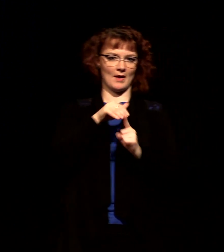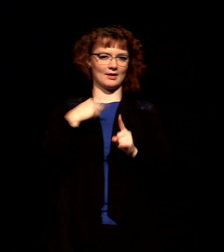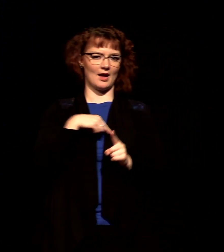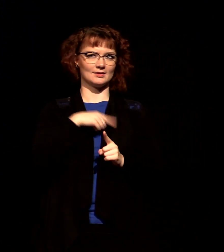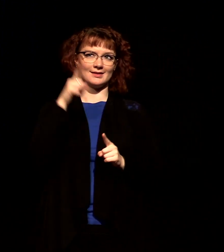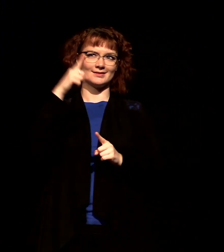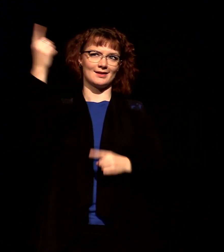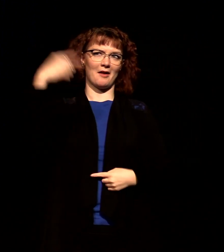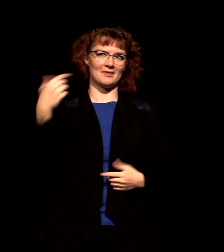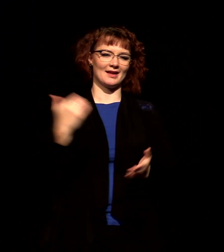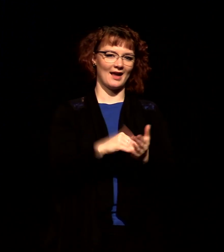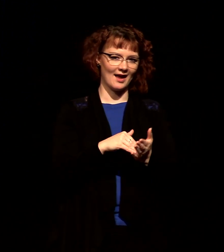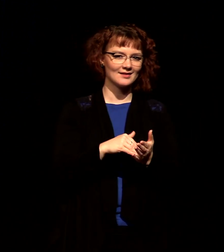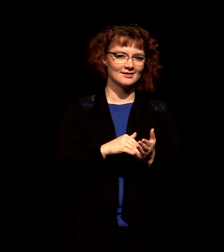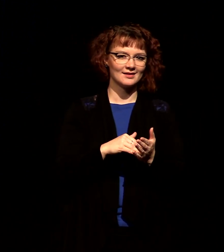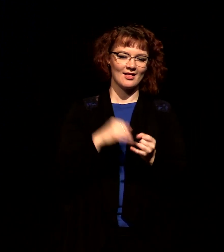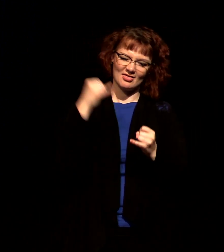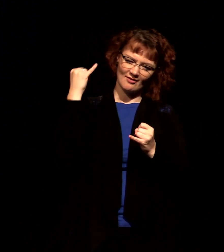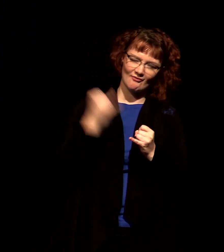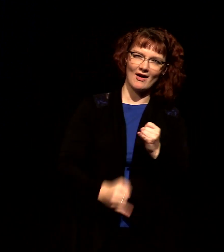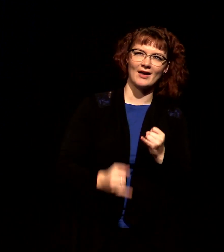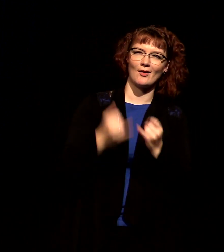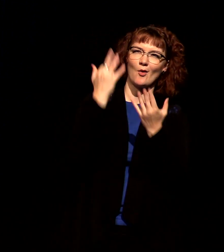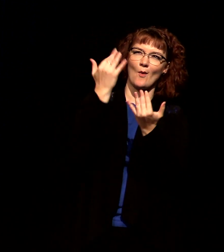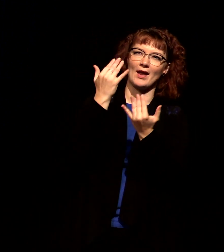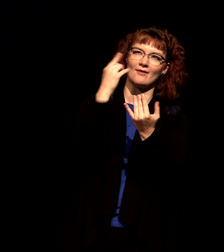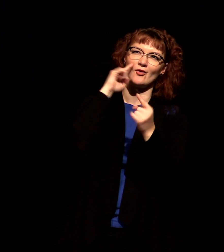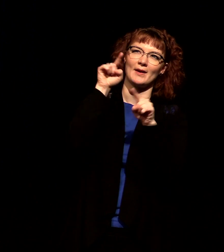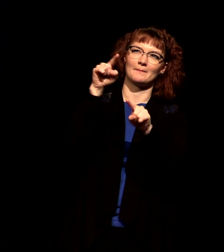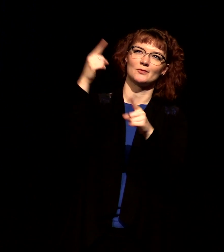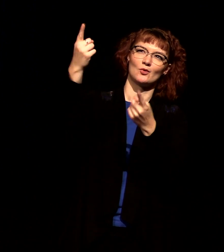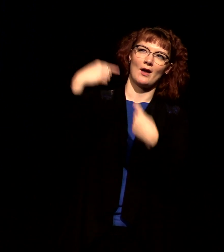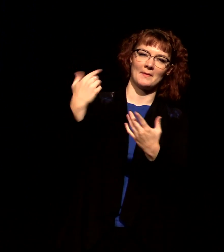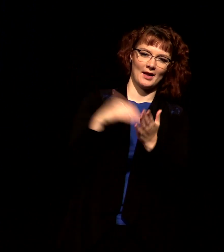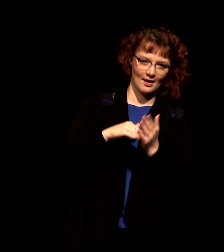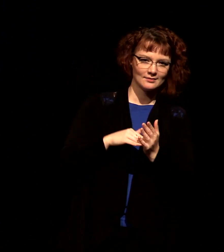coming is that final Advent as we await Him. And so again, we